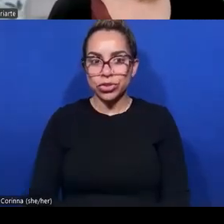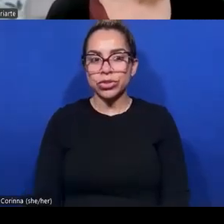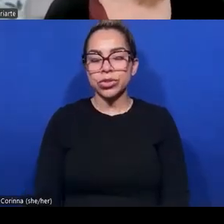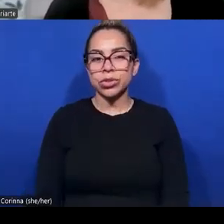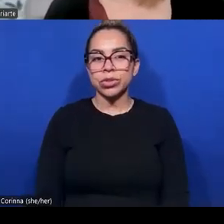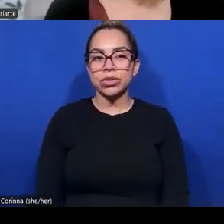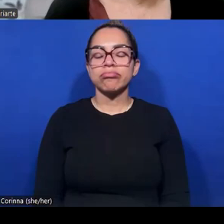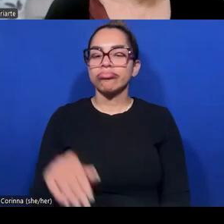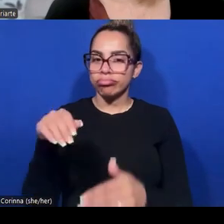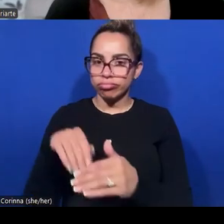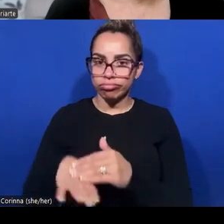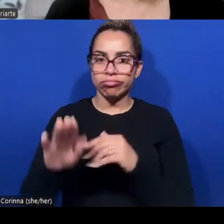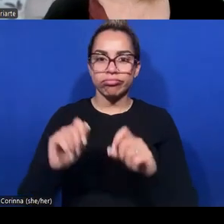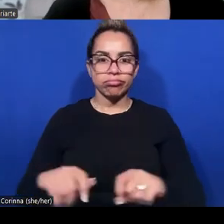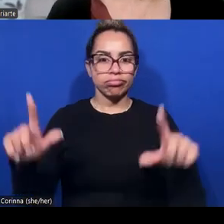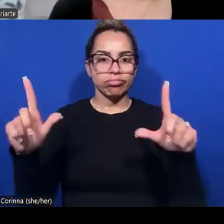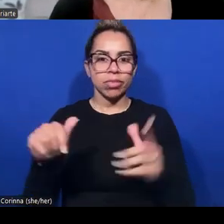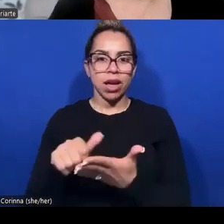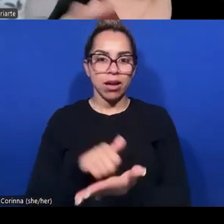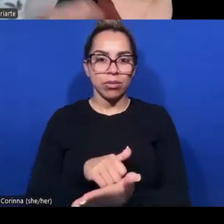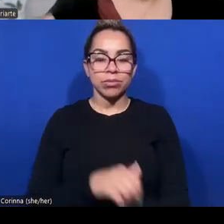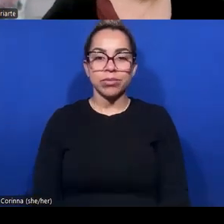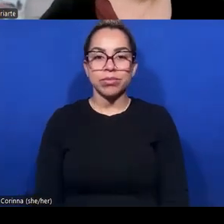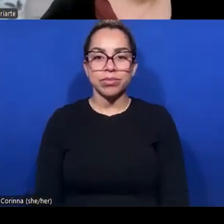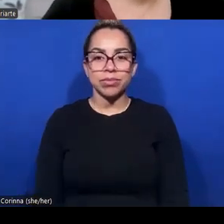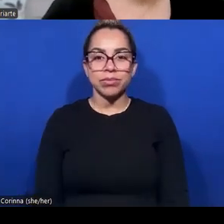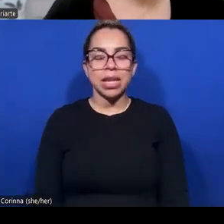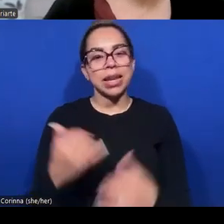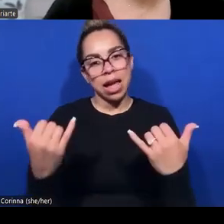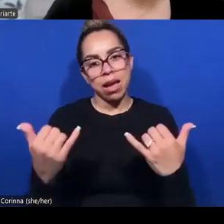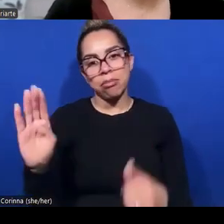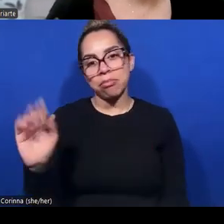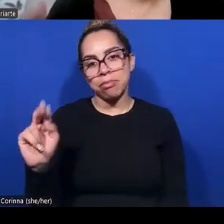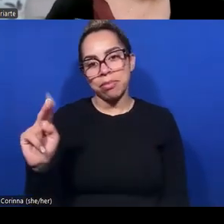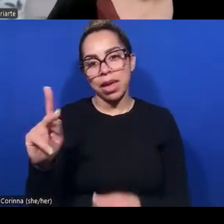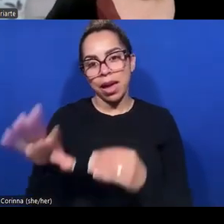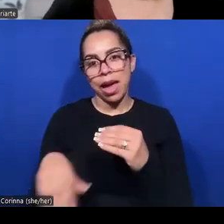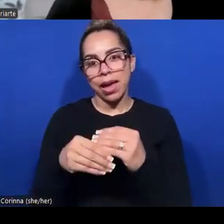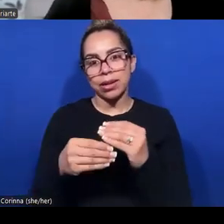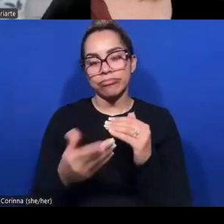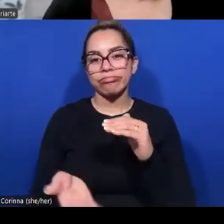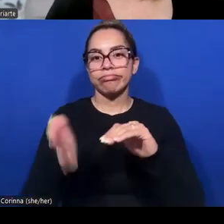get into my account now, they're now banks have added additional safeguards, but,